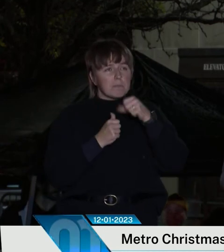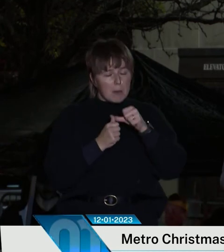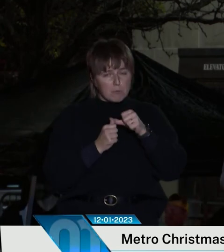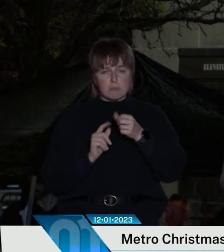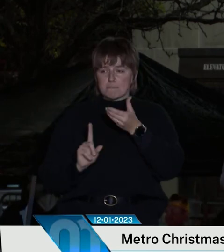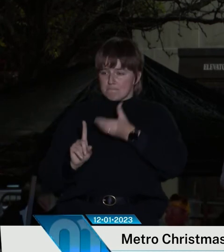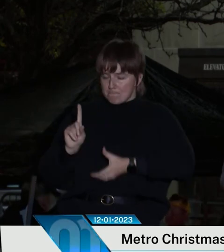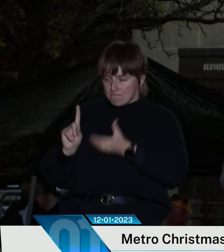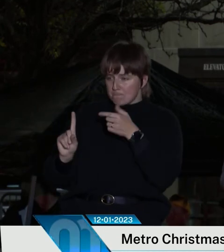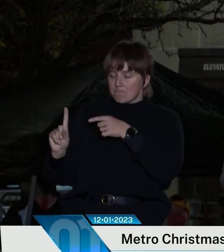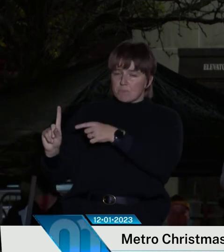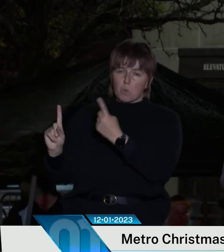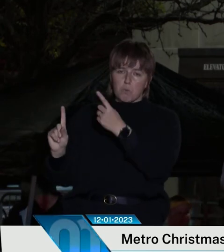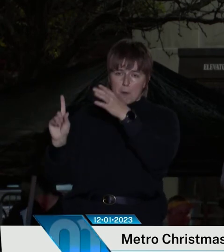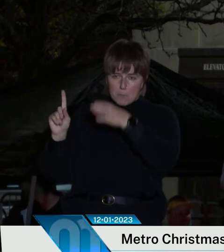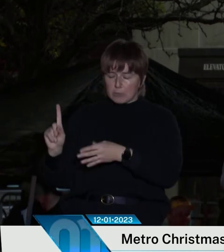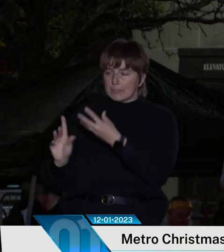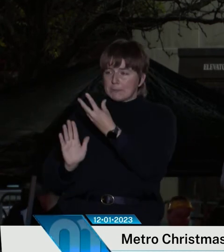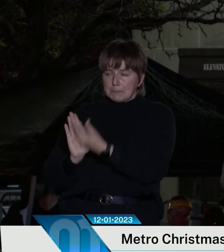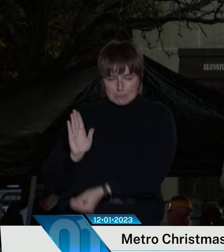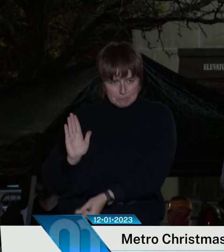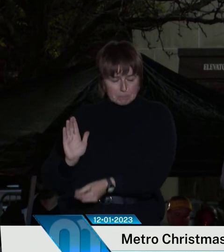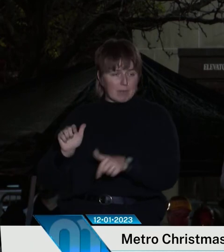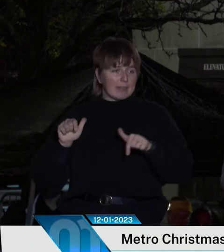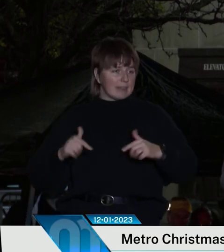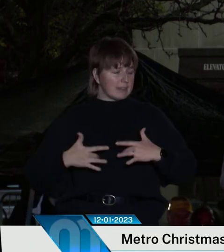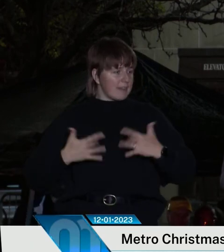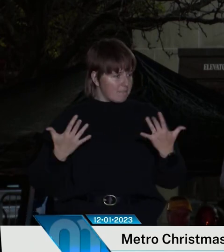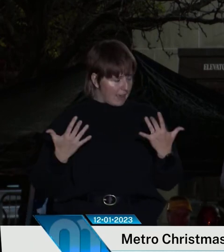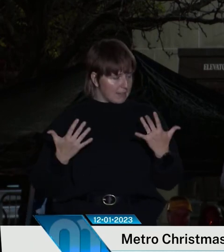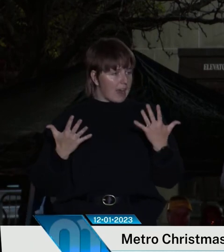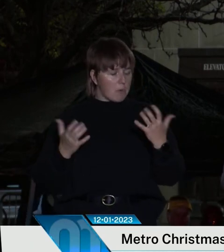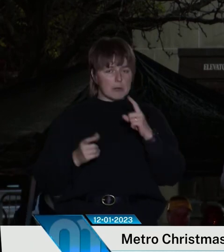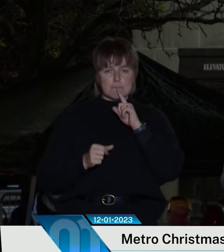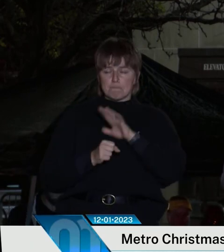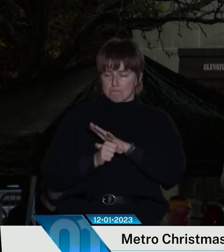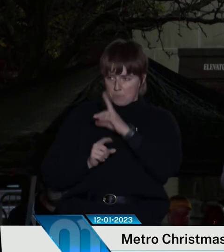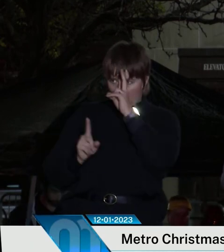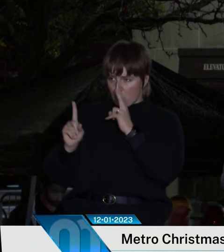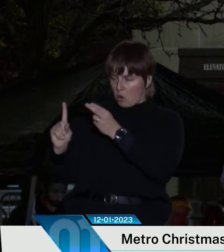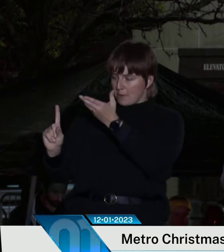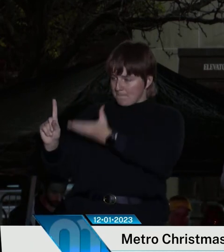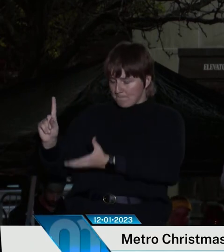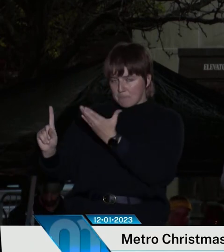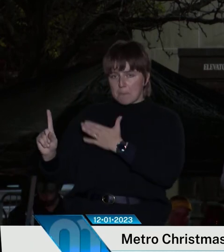REFLECT AND REMEMBER. I WANT TO